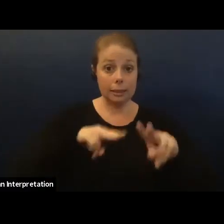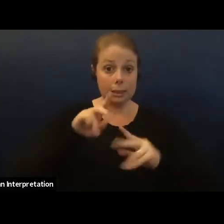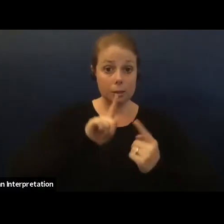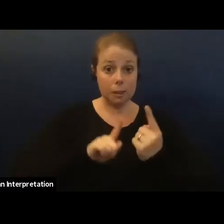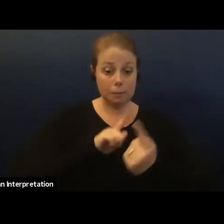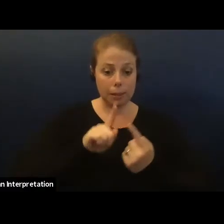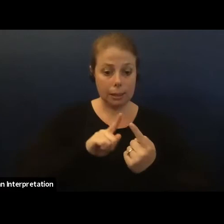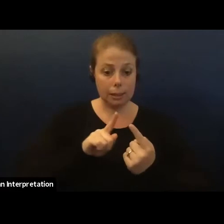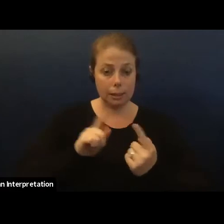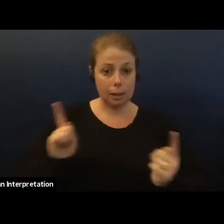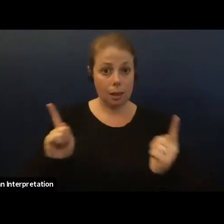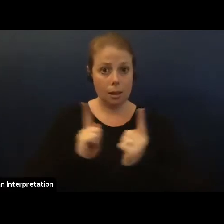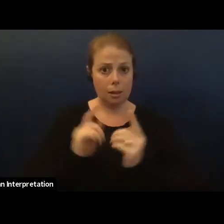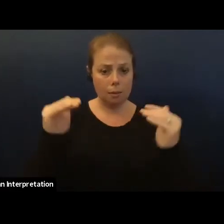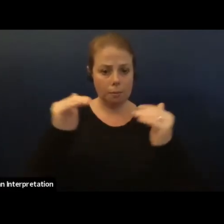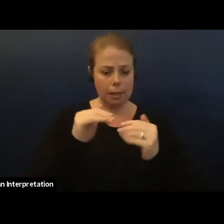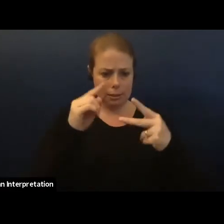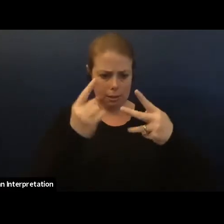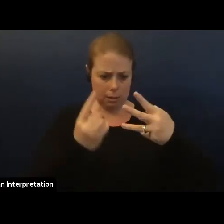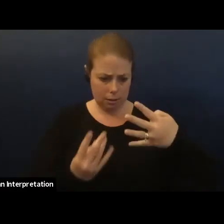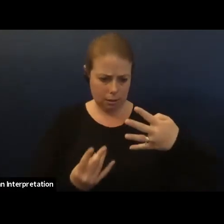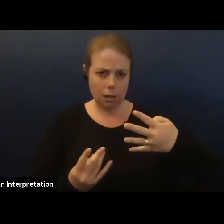with those that best meet the assessment criteria at the top of the list.